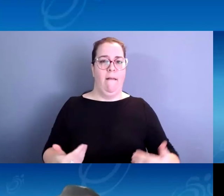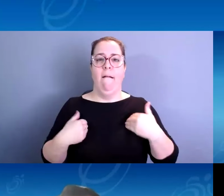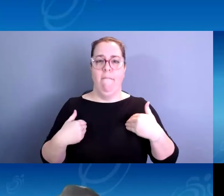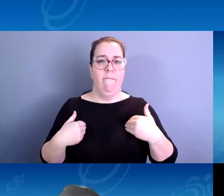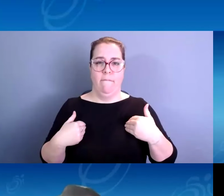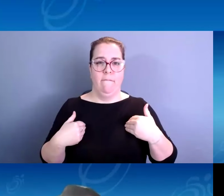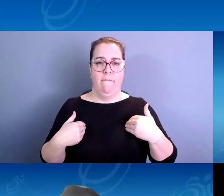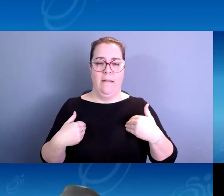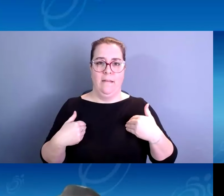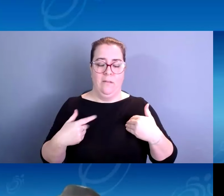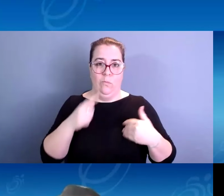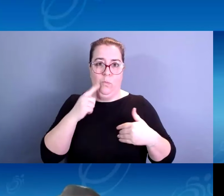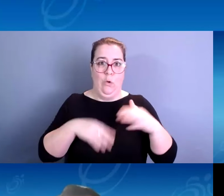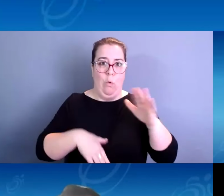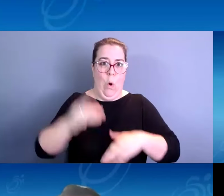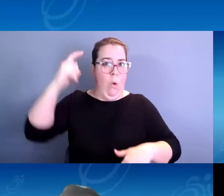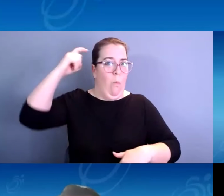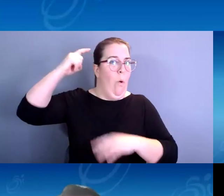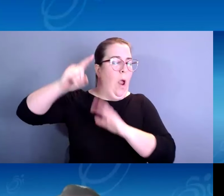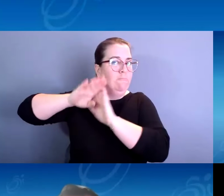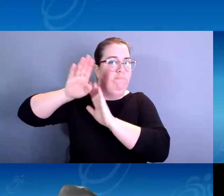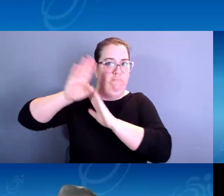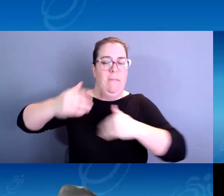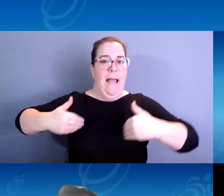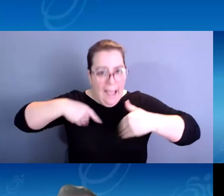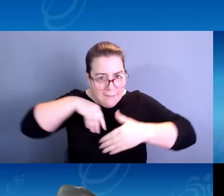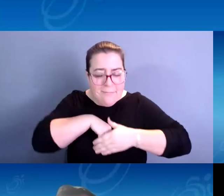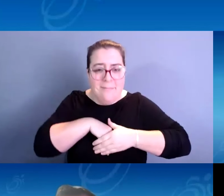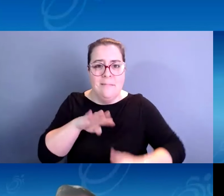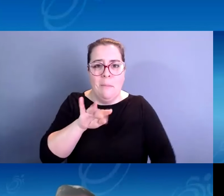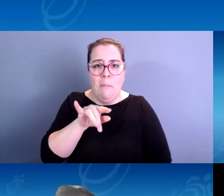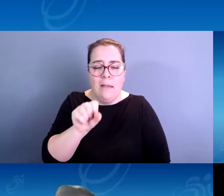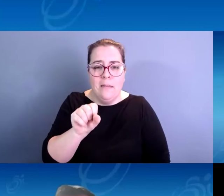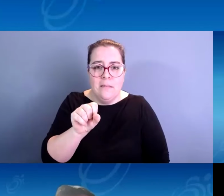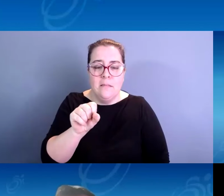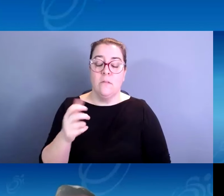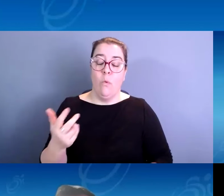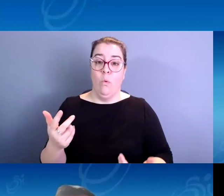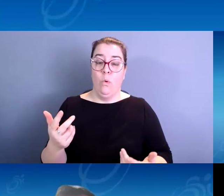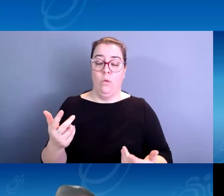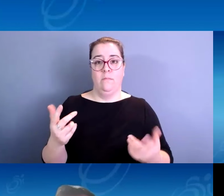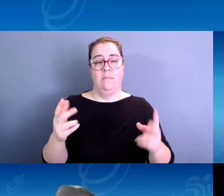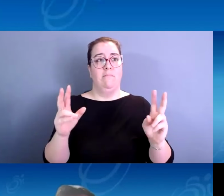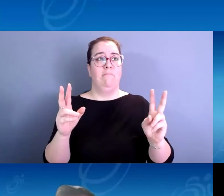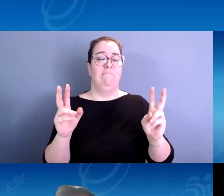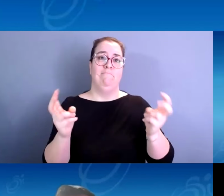One of the biases that we actually have is that there is such a thing as an average human being, mathematically and statistically I don't have the time